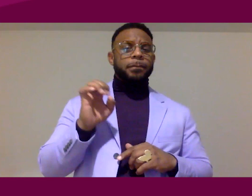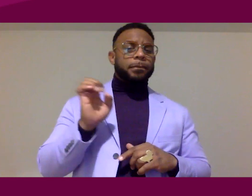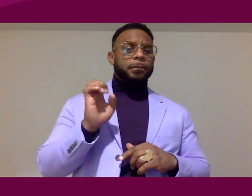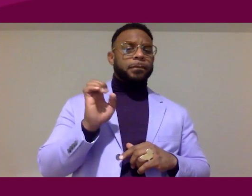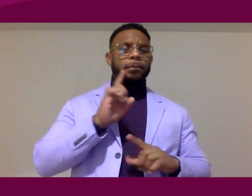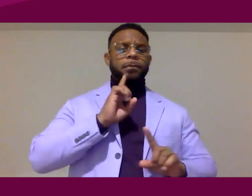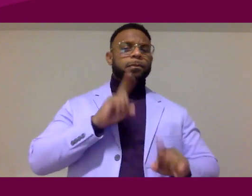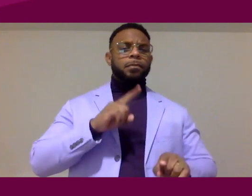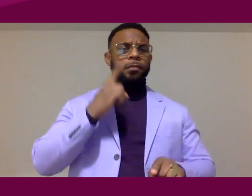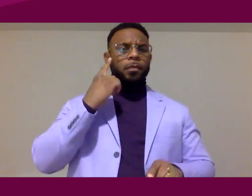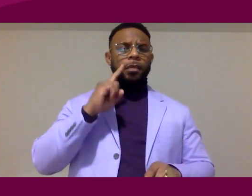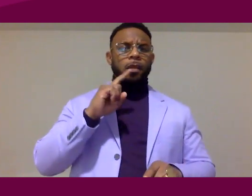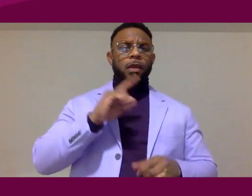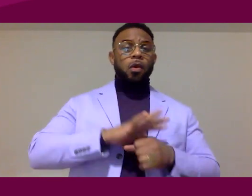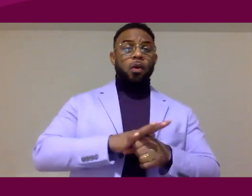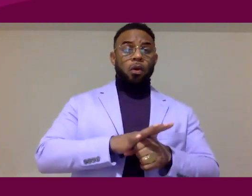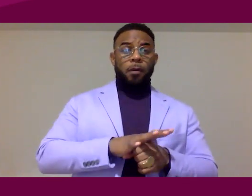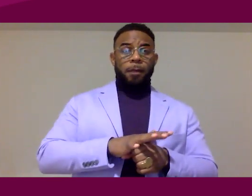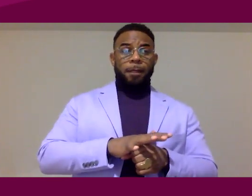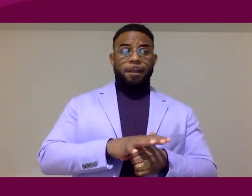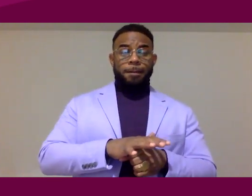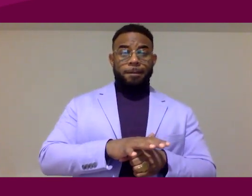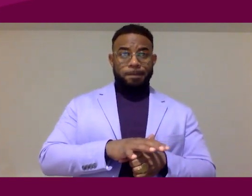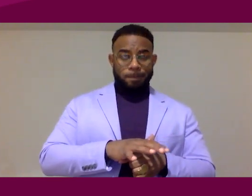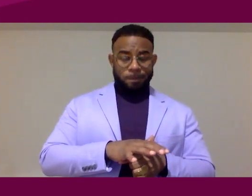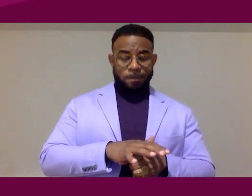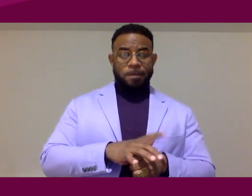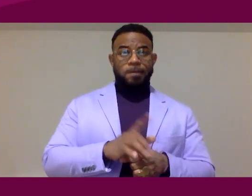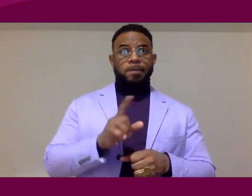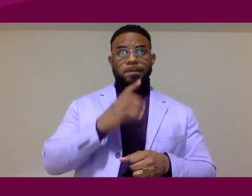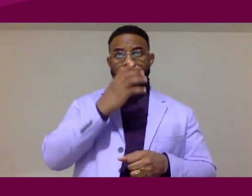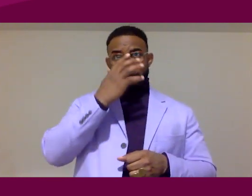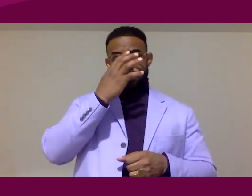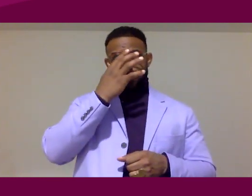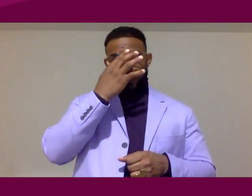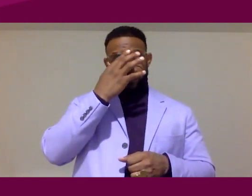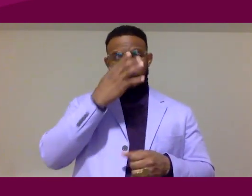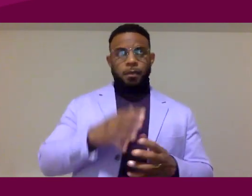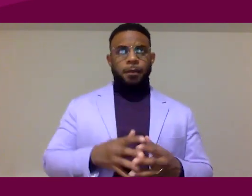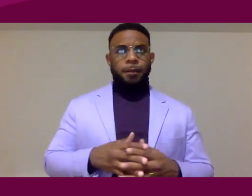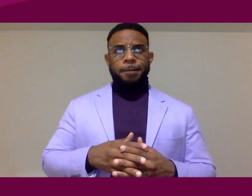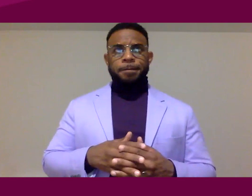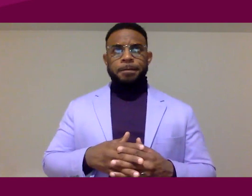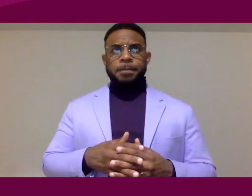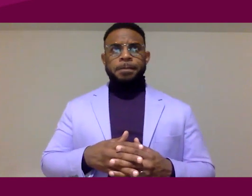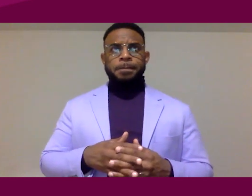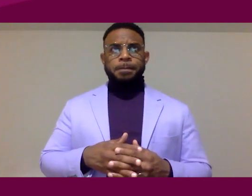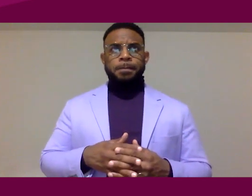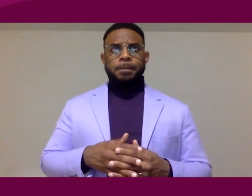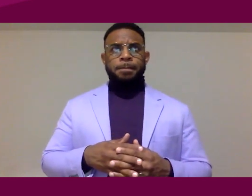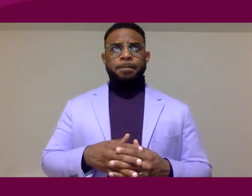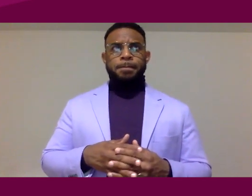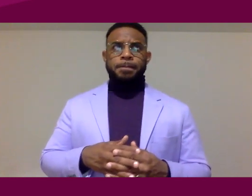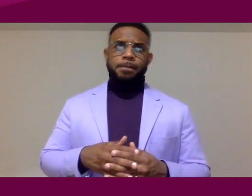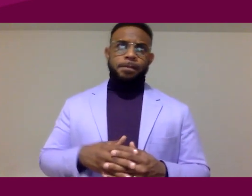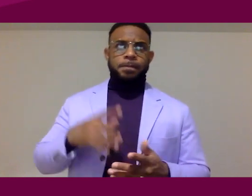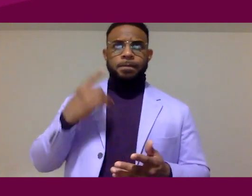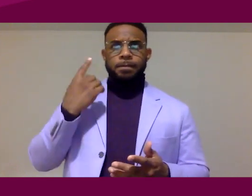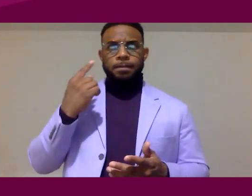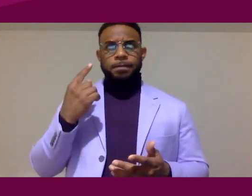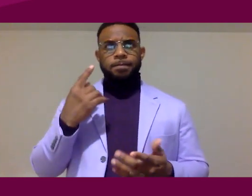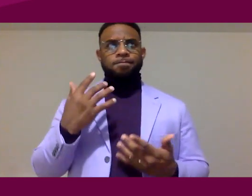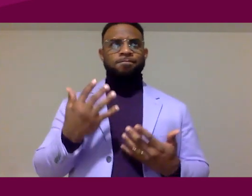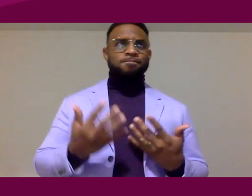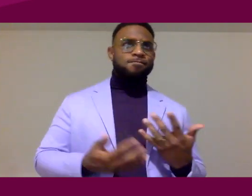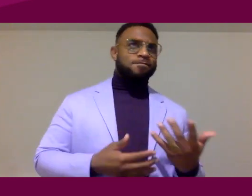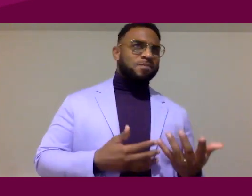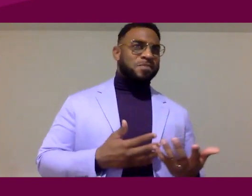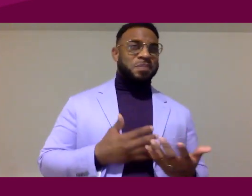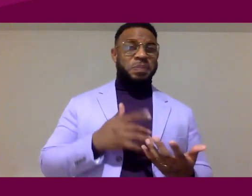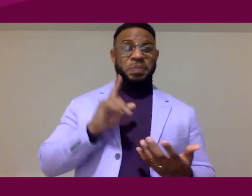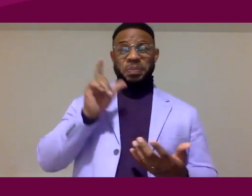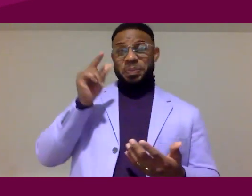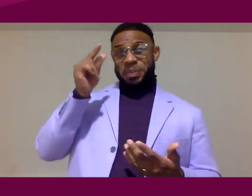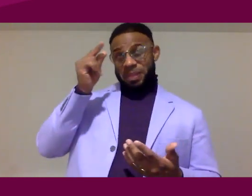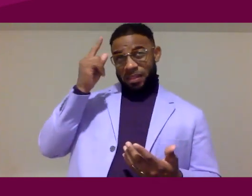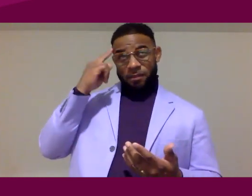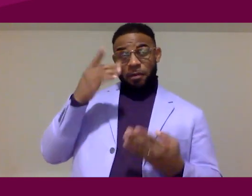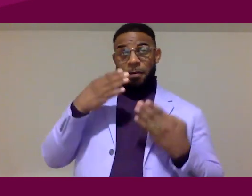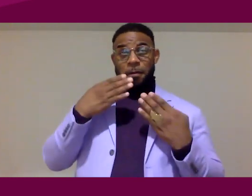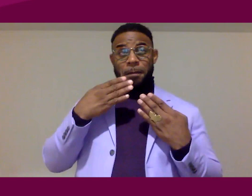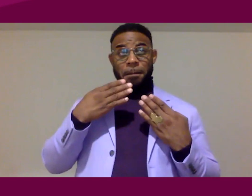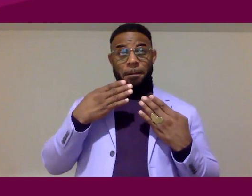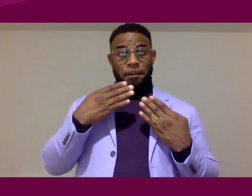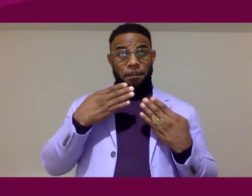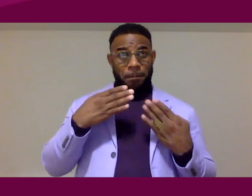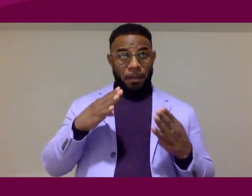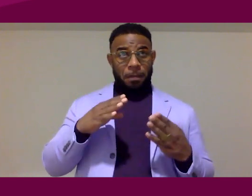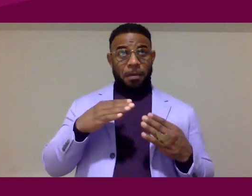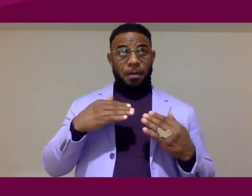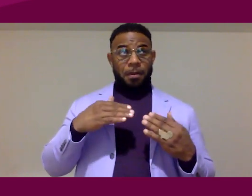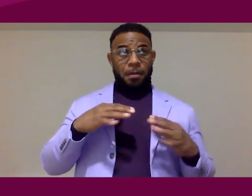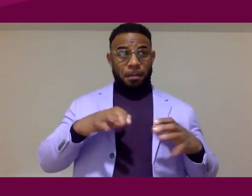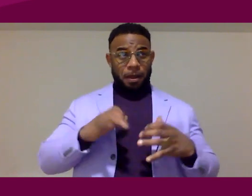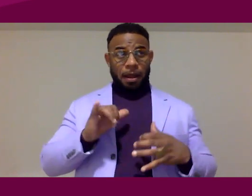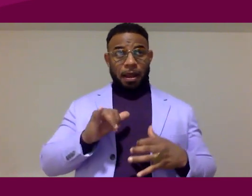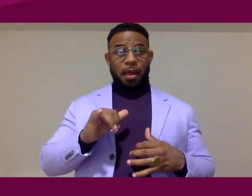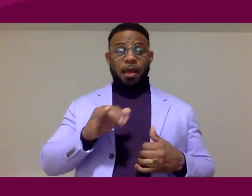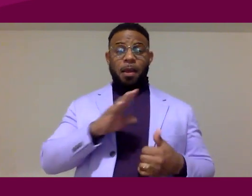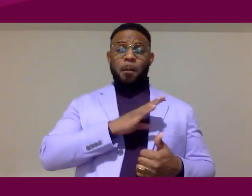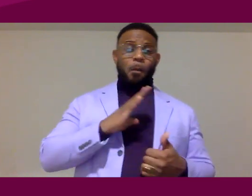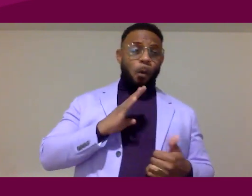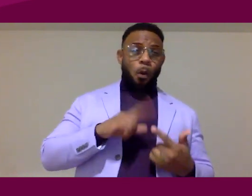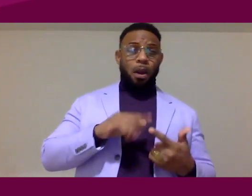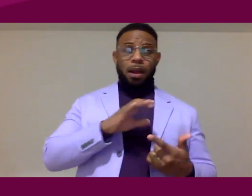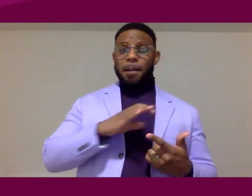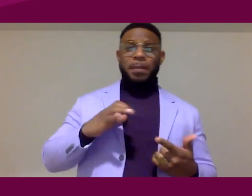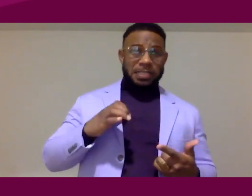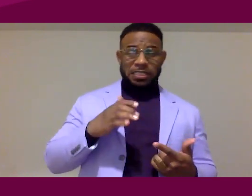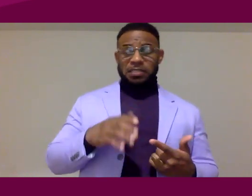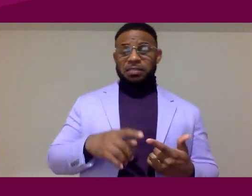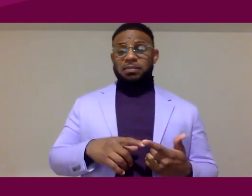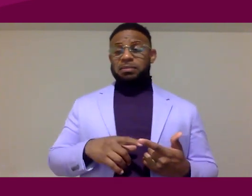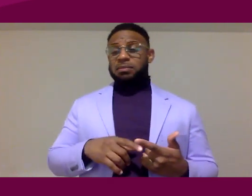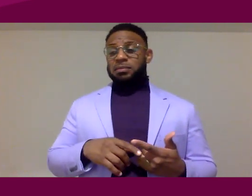order for COVID, where for government, for public bodies like boards and commissions